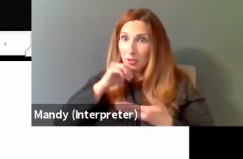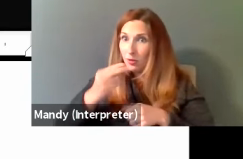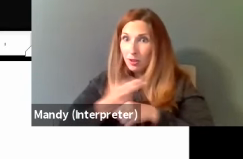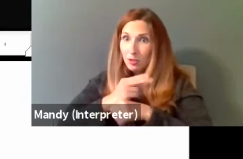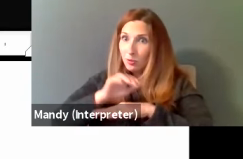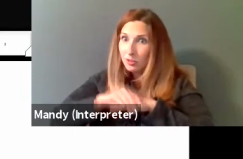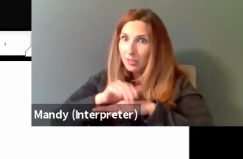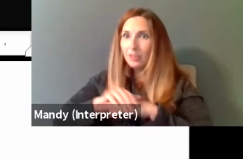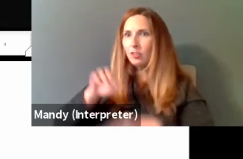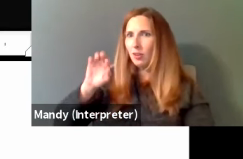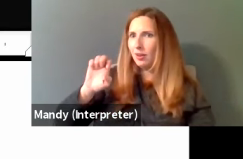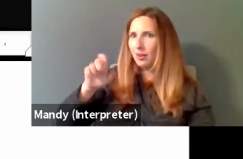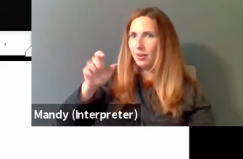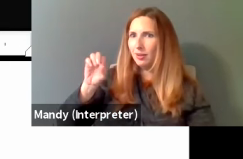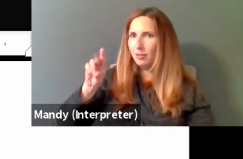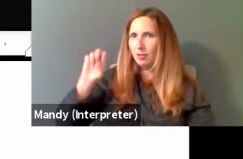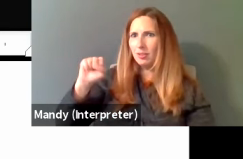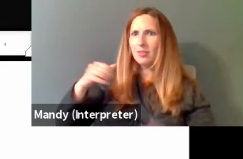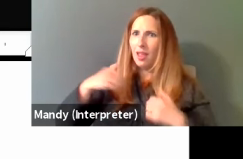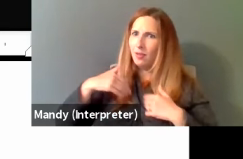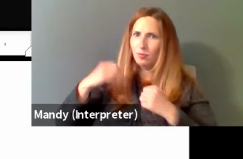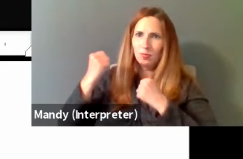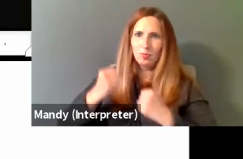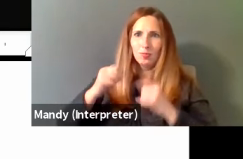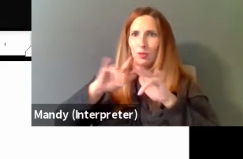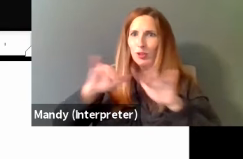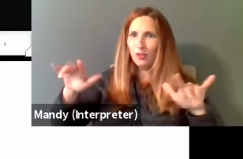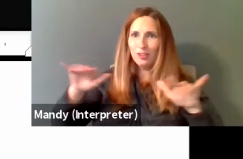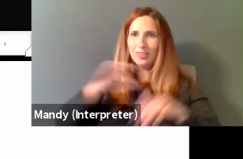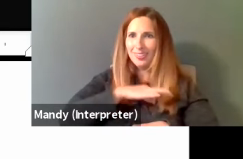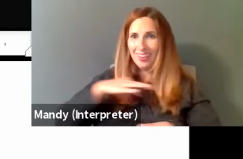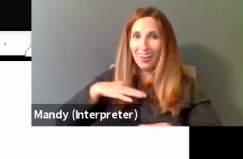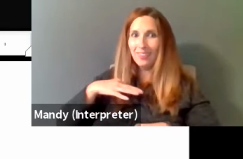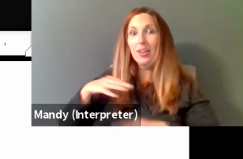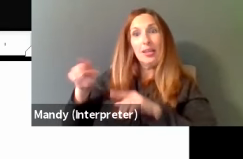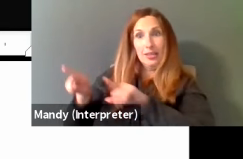They have a very diverse staff and that's the same with my company at LUNA.